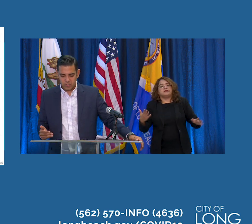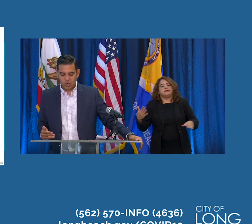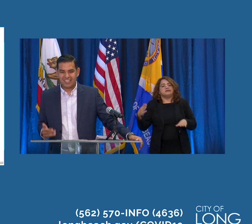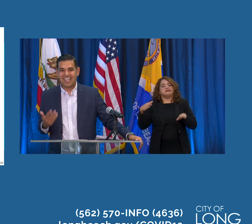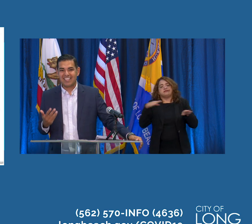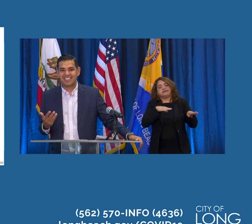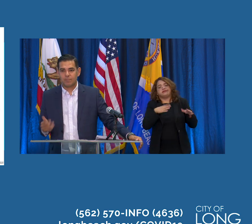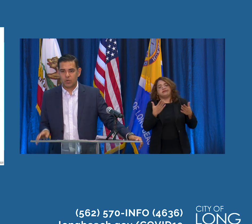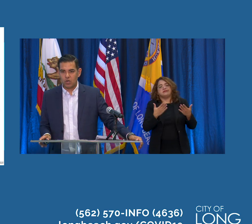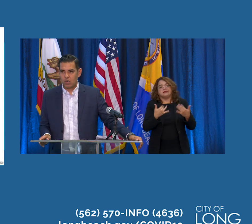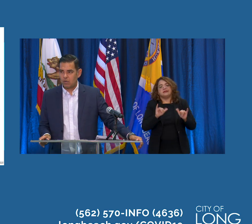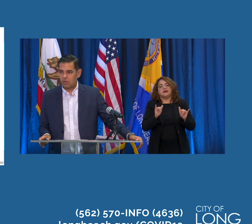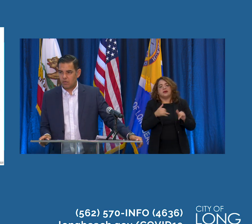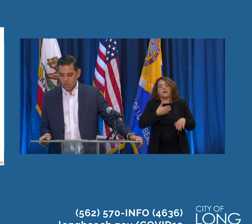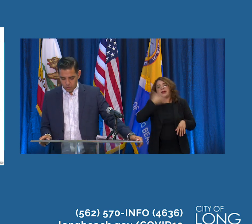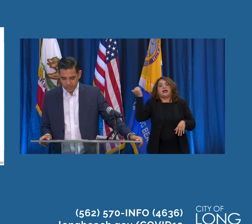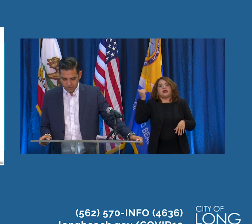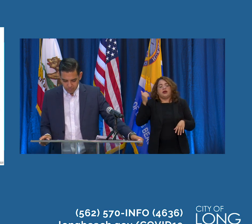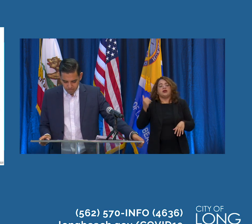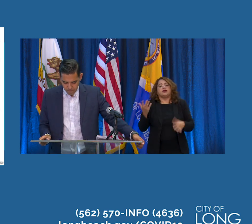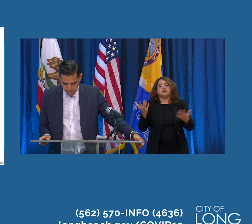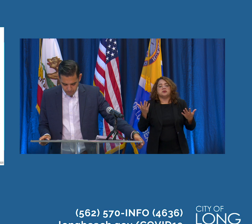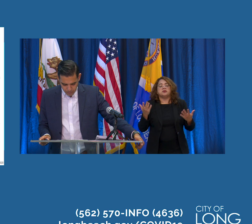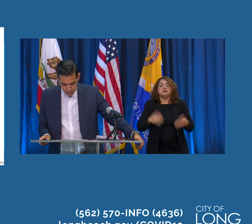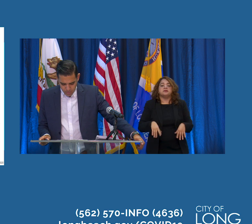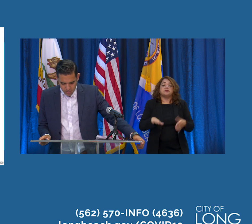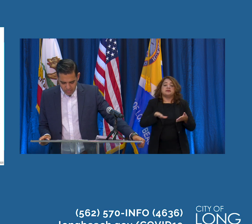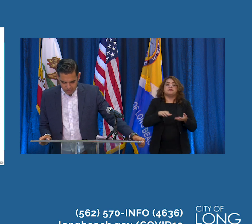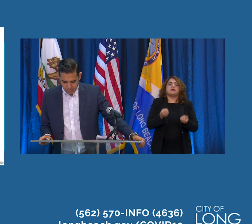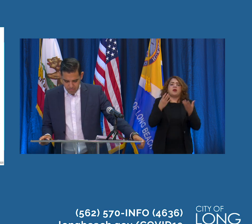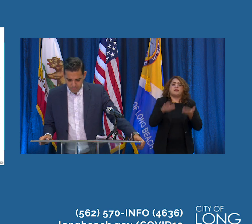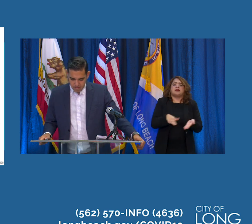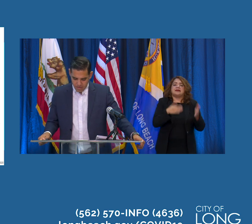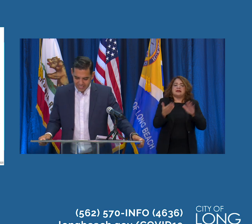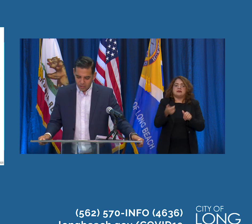This is our deaths per one hundred thousand.